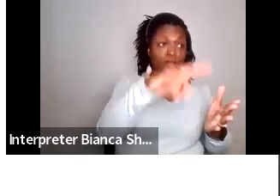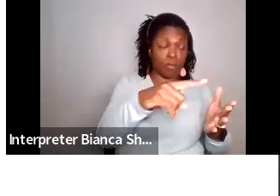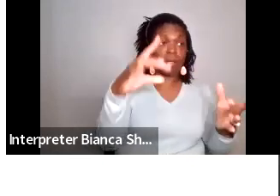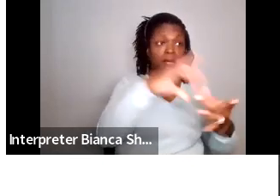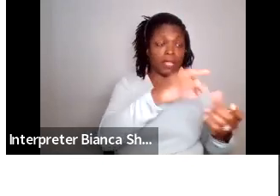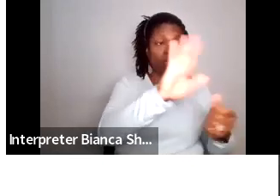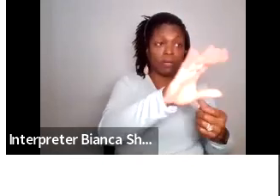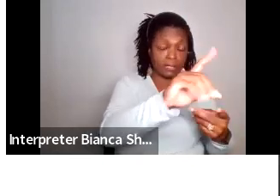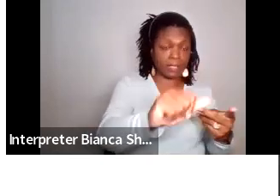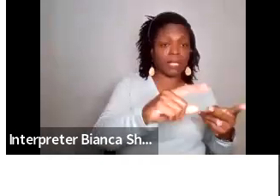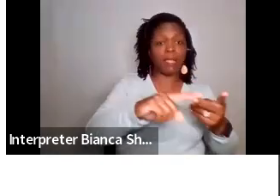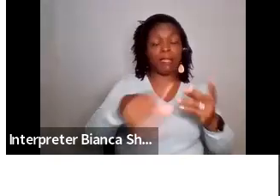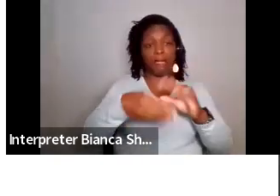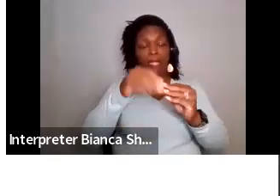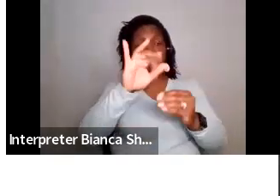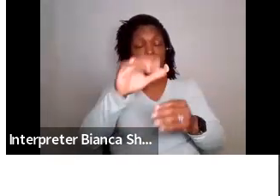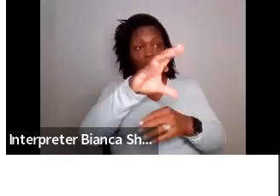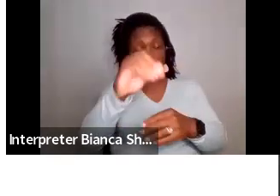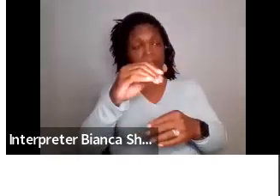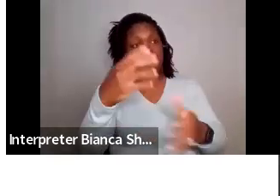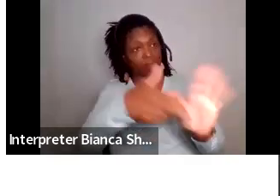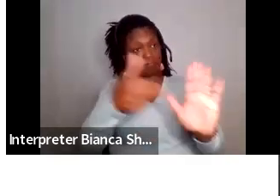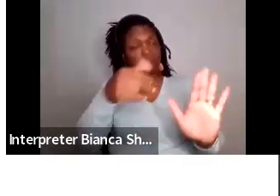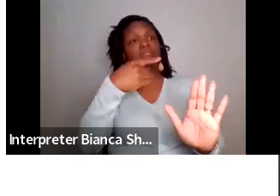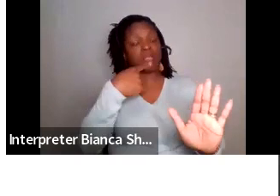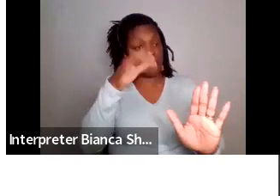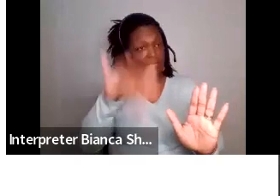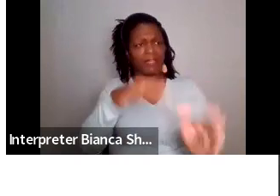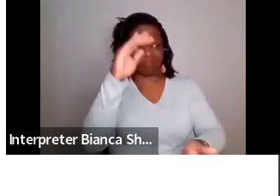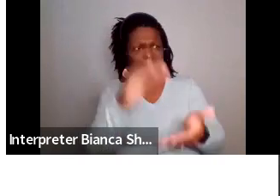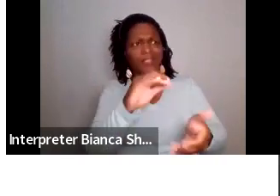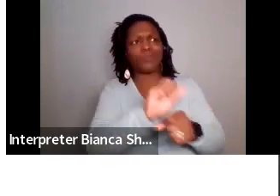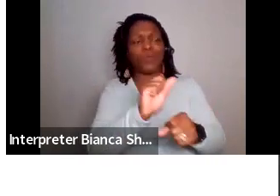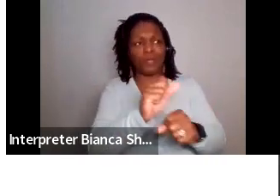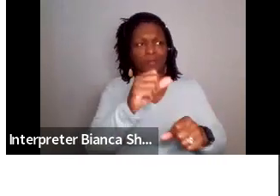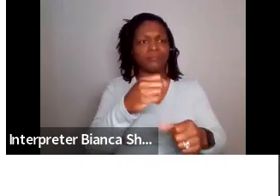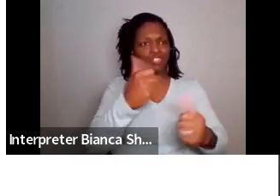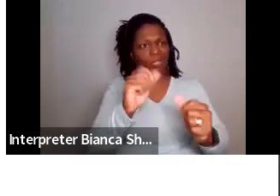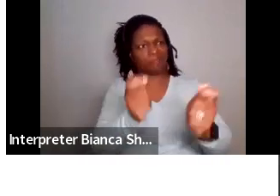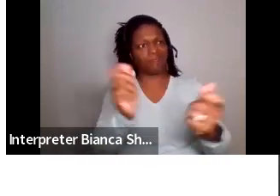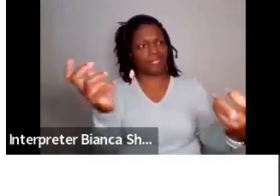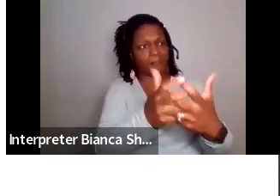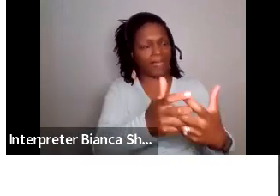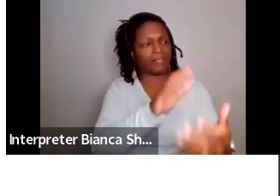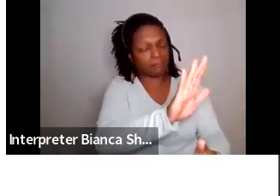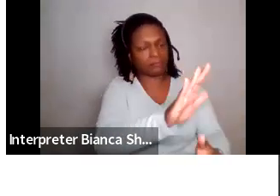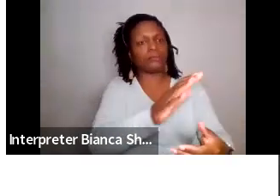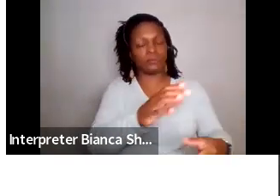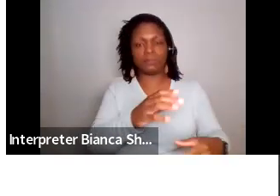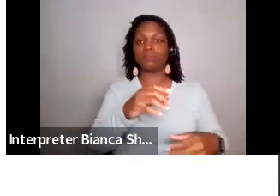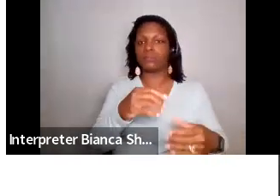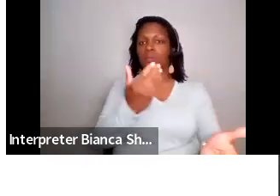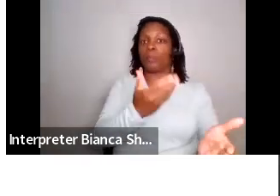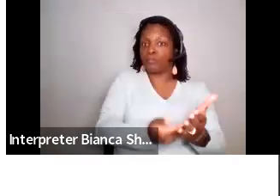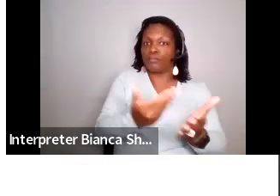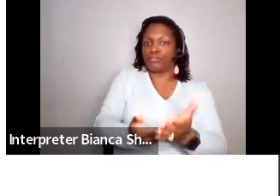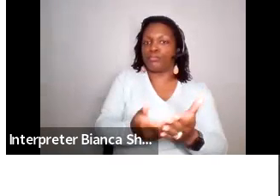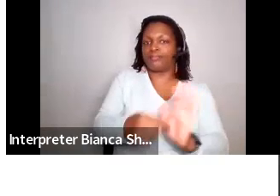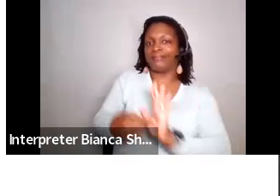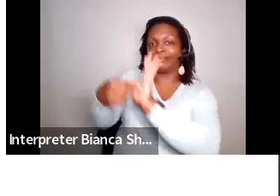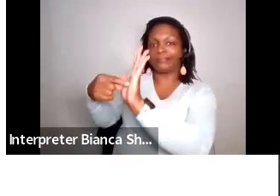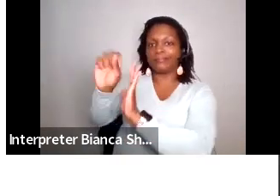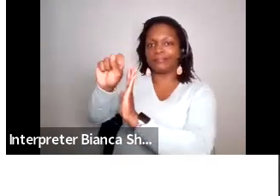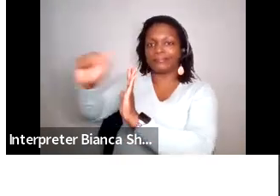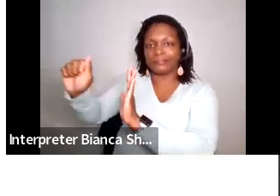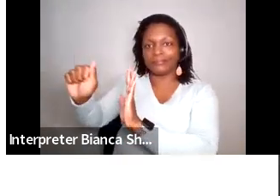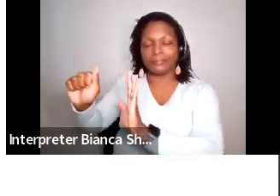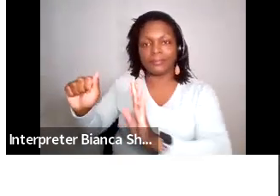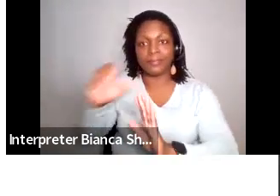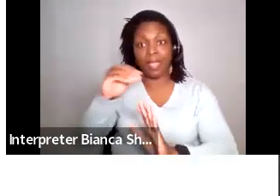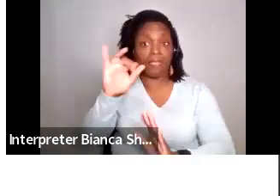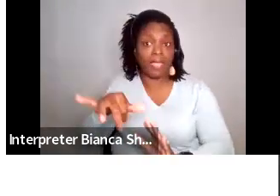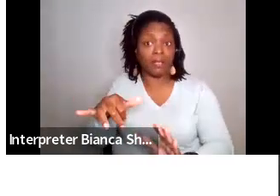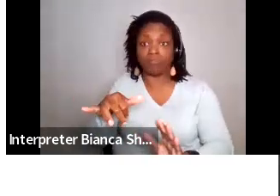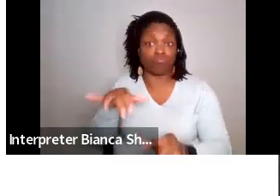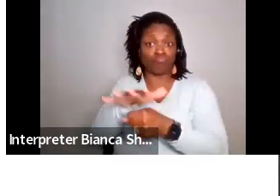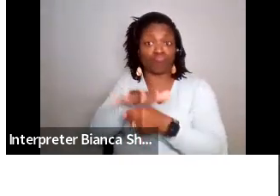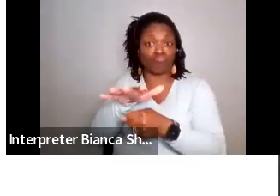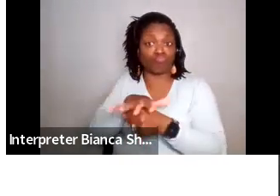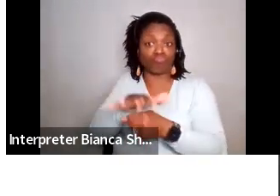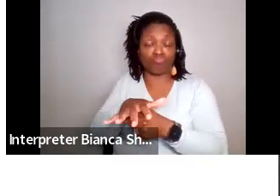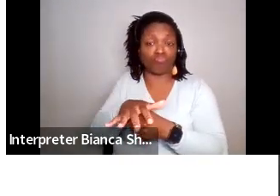We've got all kinds of receipts together. submitted that, and the employer was willing to fill out a form, talking about the accommodations they provided, and the subsidy, and it turns out the subject subsidy was enough to wipe out